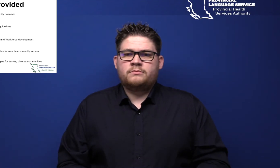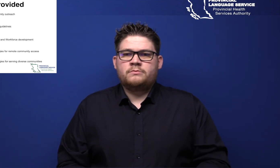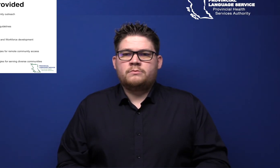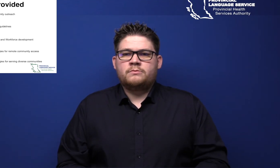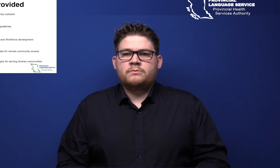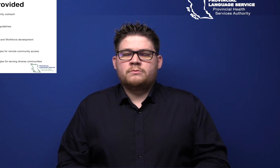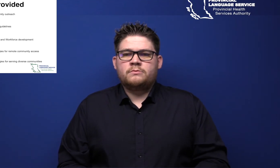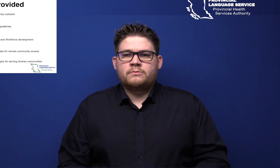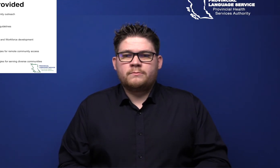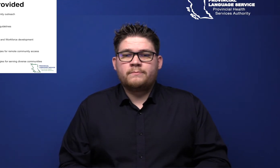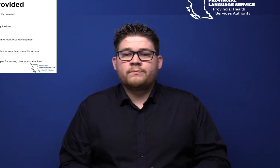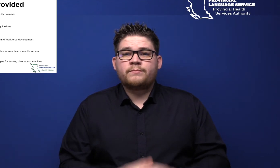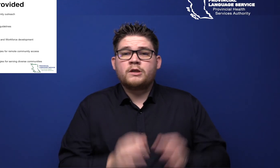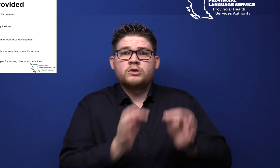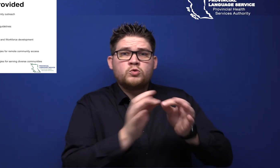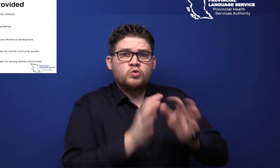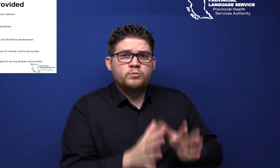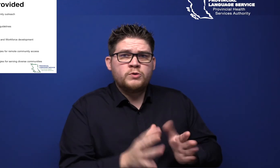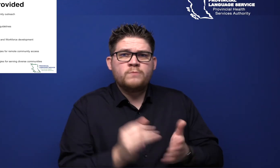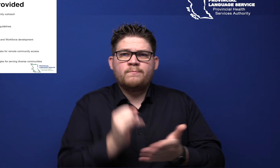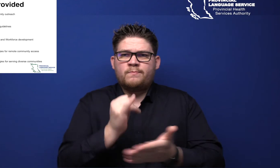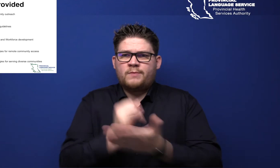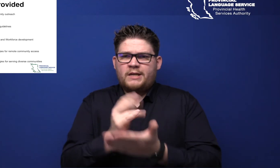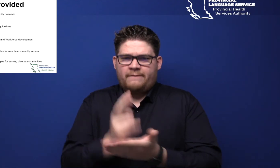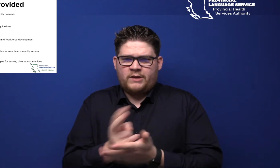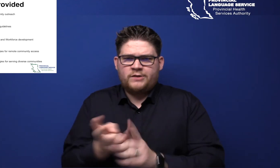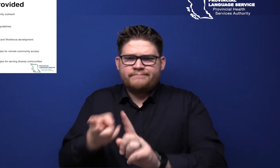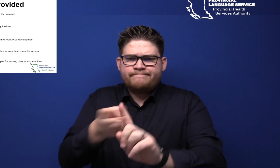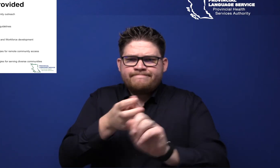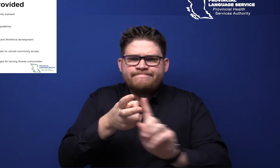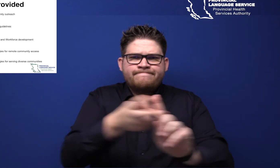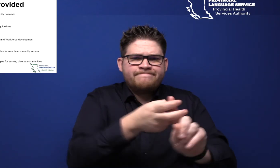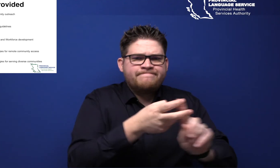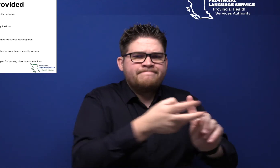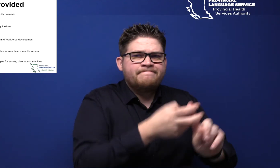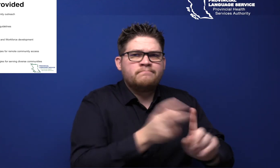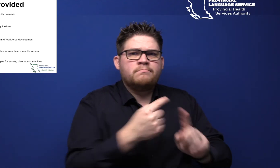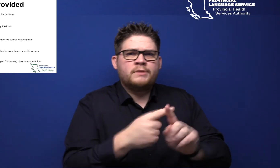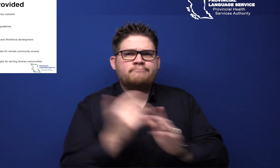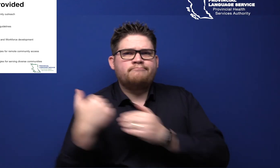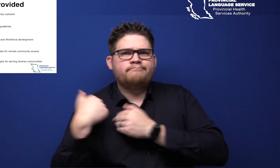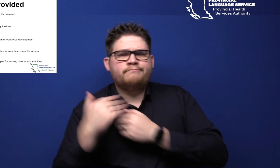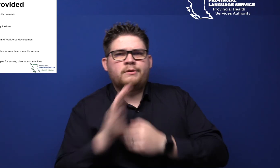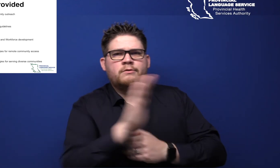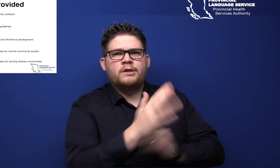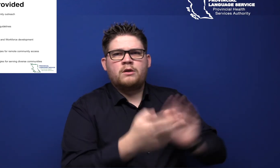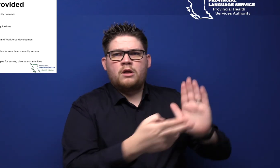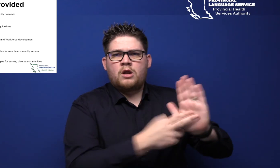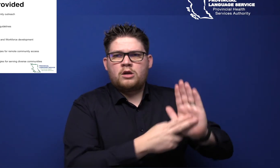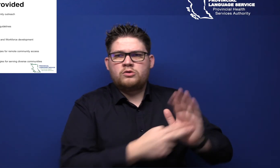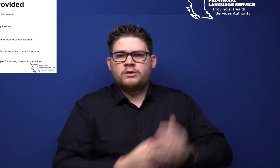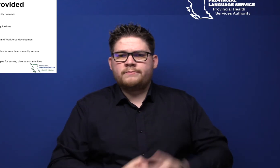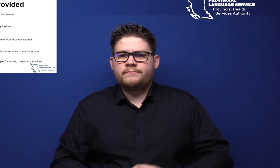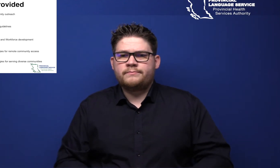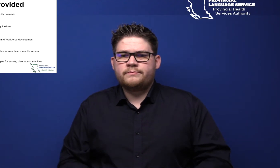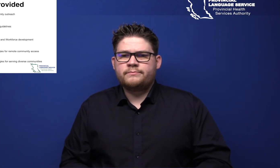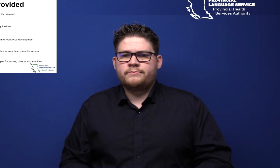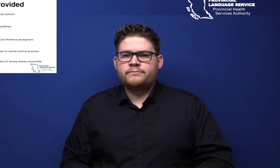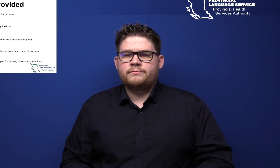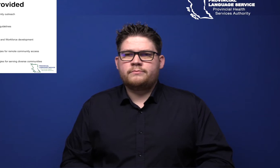RECRUITING INTERPRETERS AND INTERVENORS.